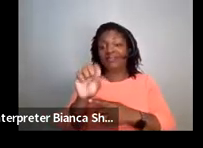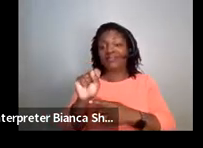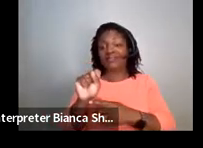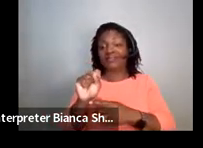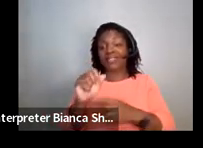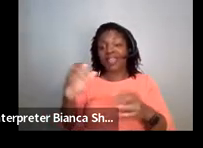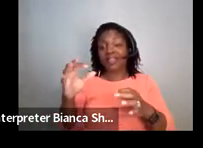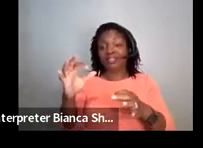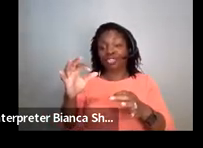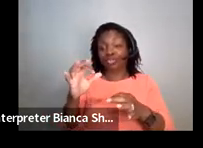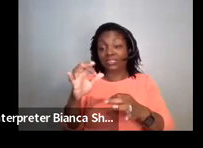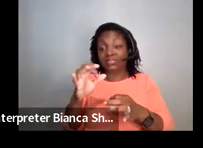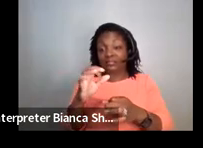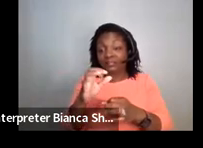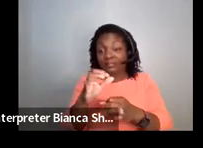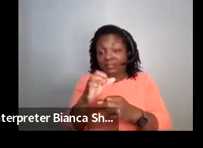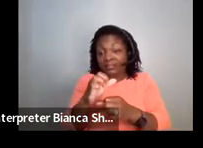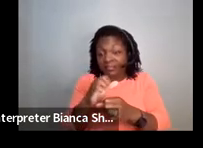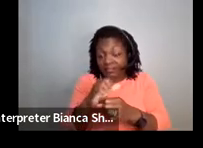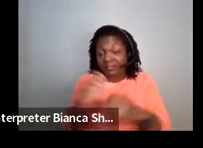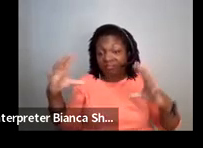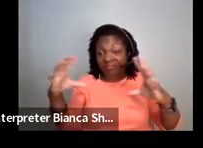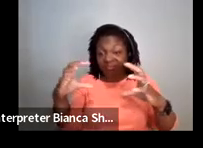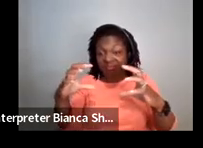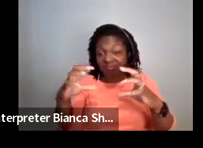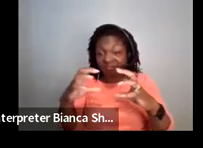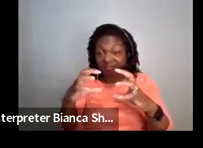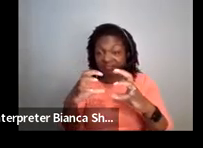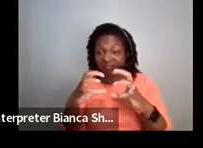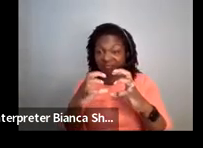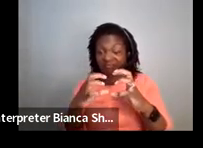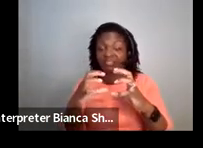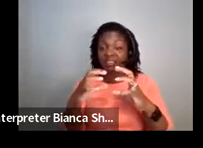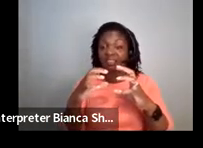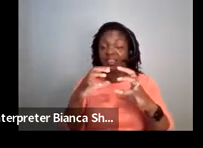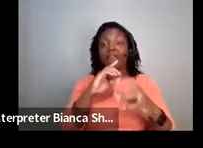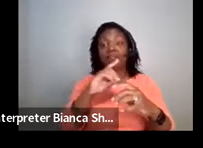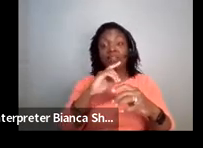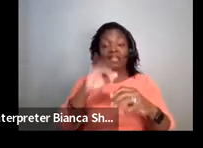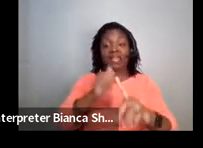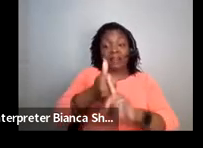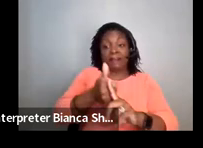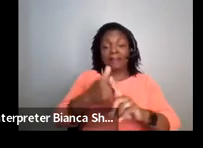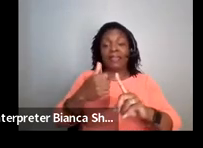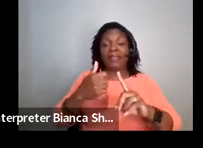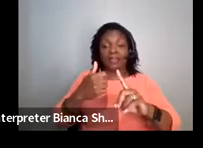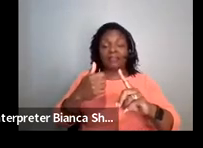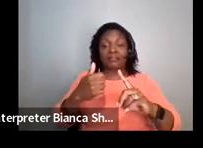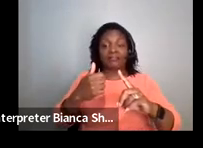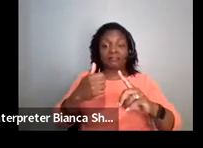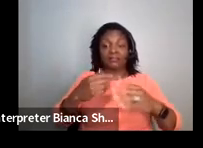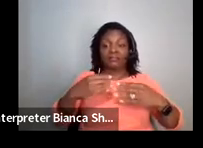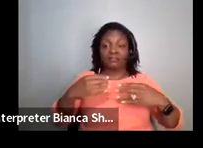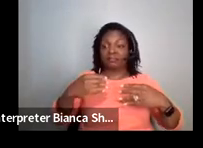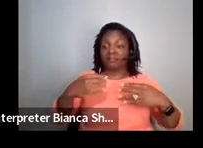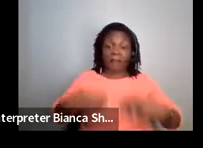It's sort of a domino effect and it has different effects on different individuals.